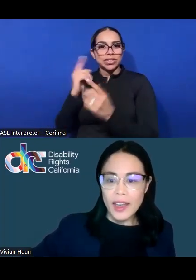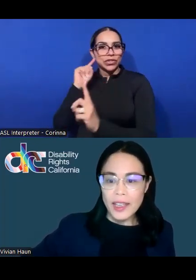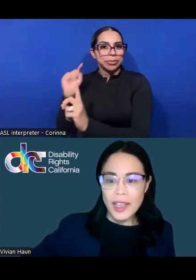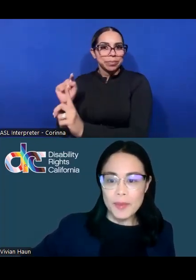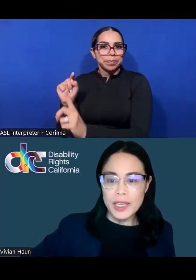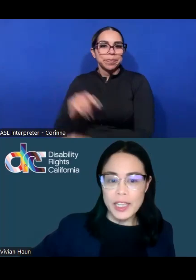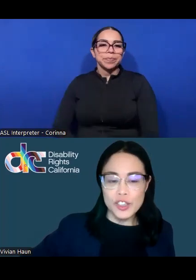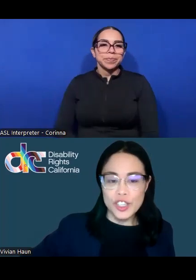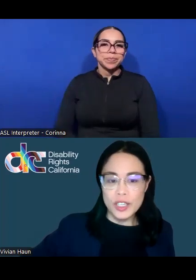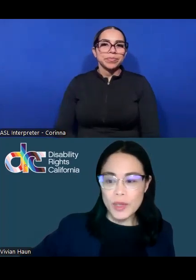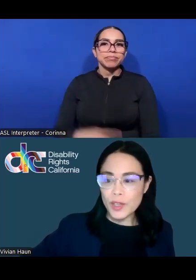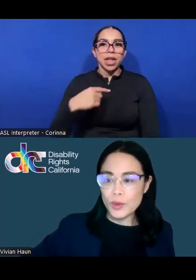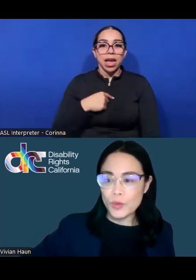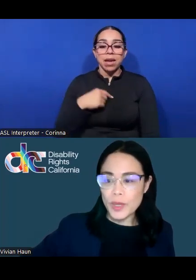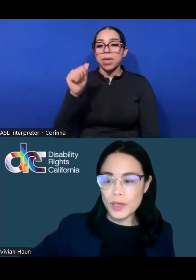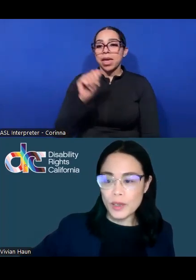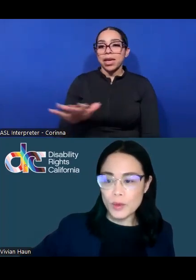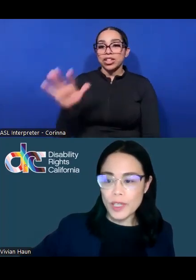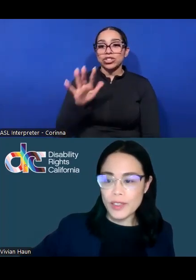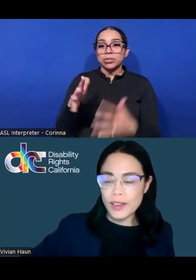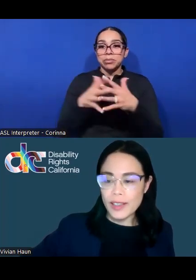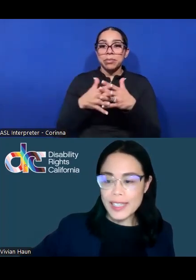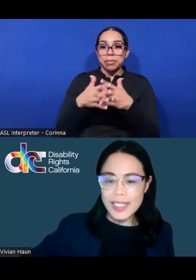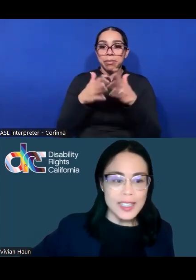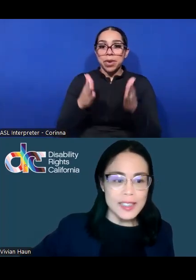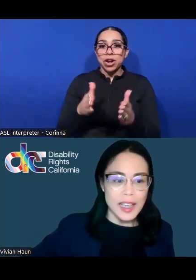I am an Asian American woman with glasses.